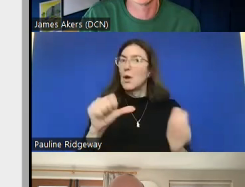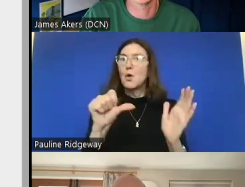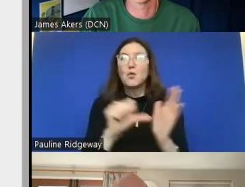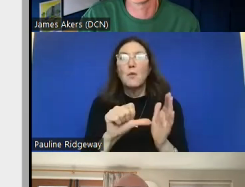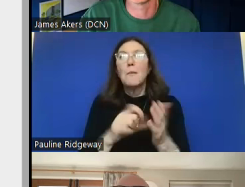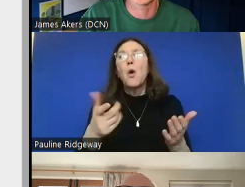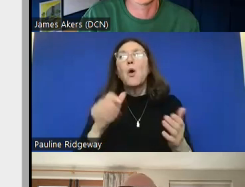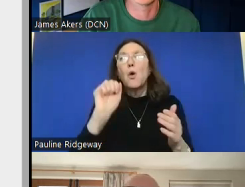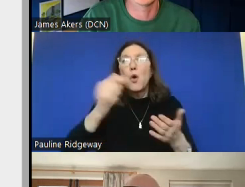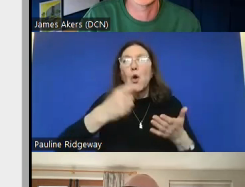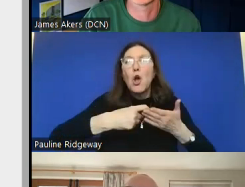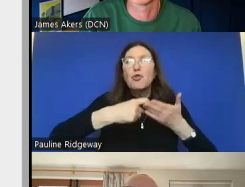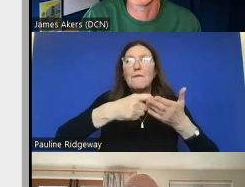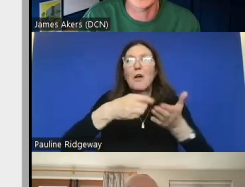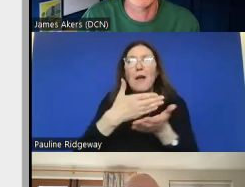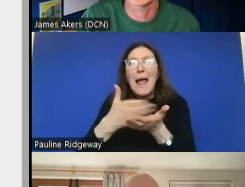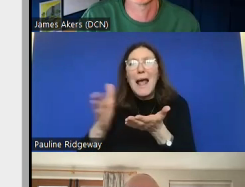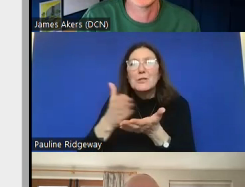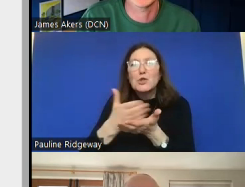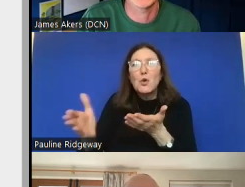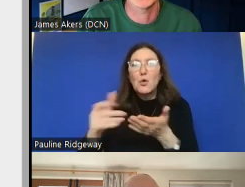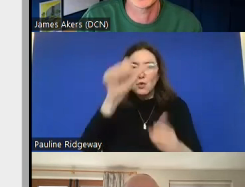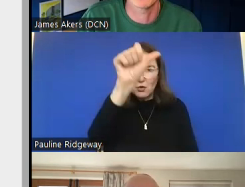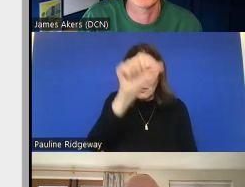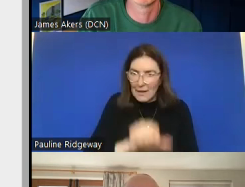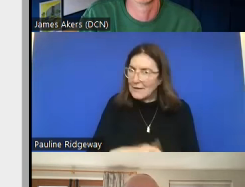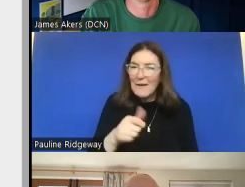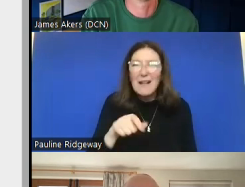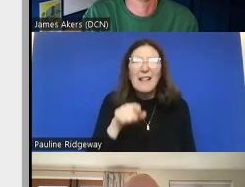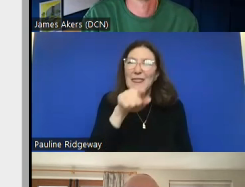All it's doing is telling Google Analytics 4 where you're expecting data to come from.